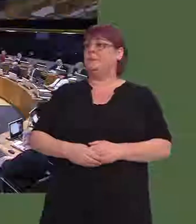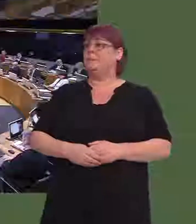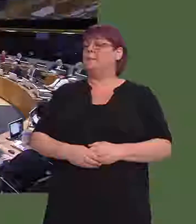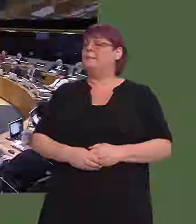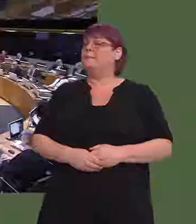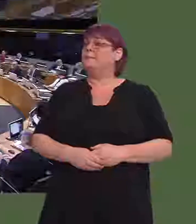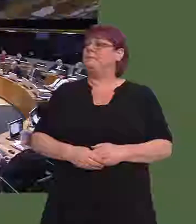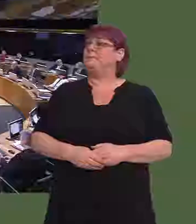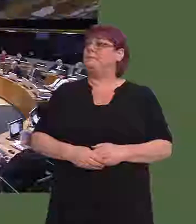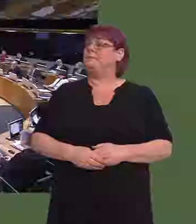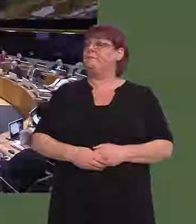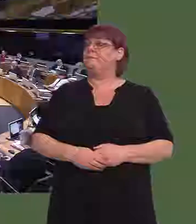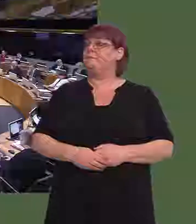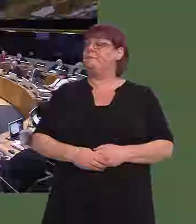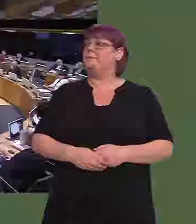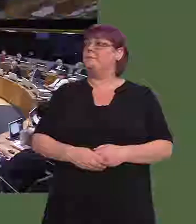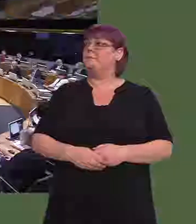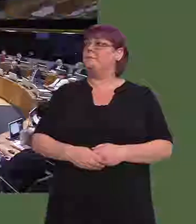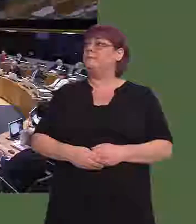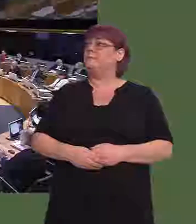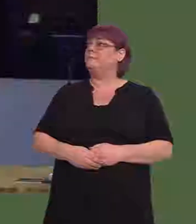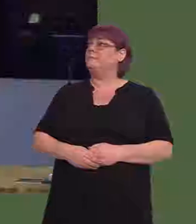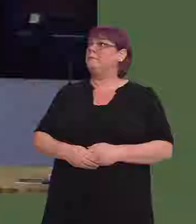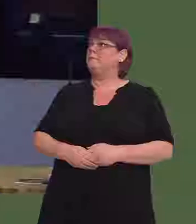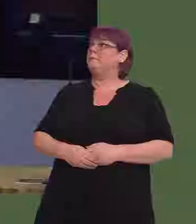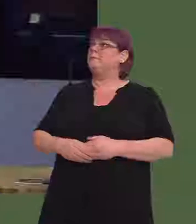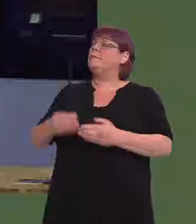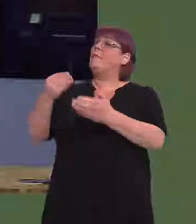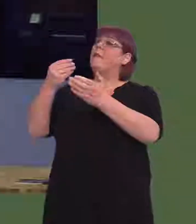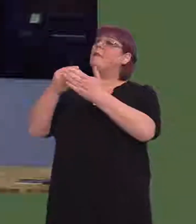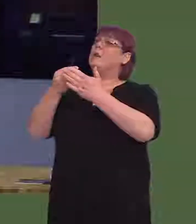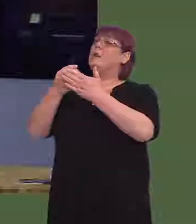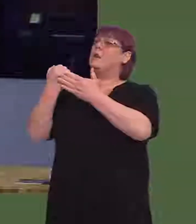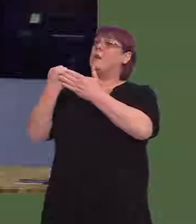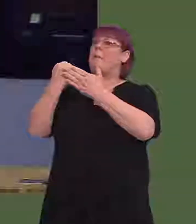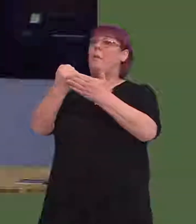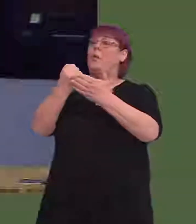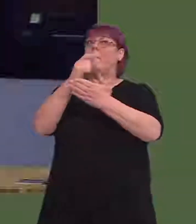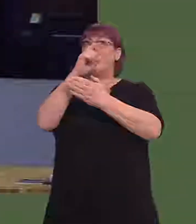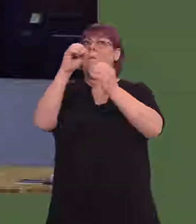Will the First Minister make a statement on the financial support that has been provided to Betsi Cadwaladr University Health Board?